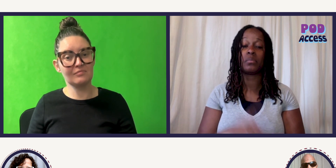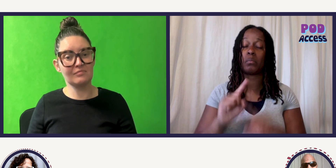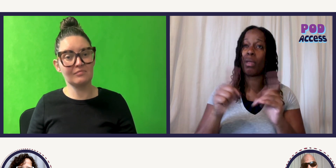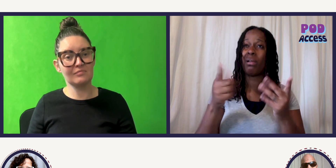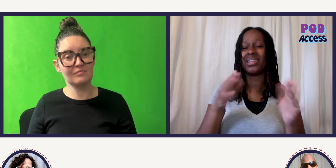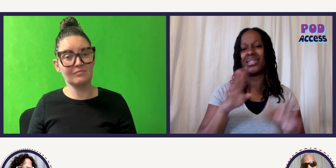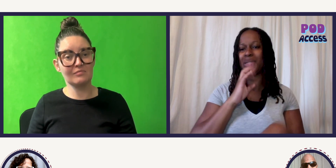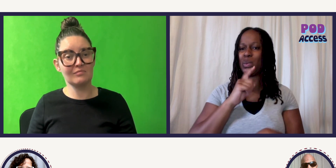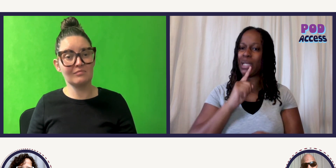But let’s be for real.